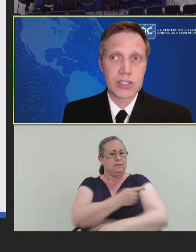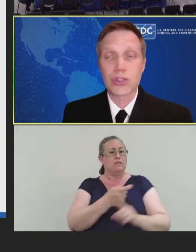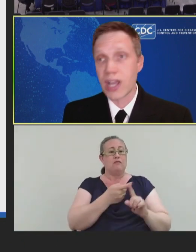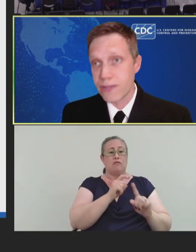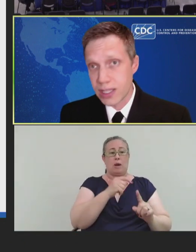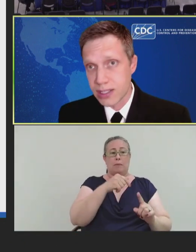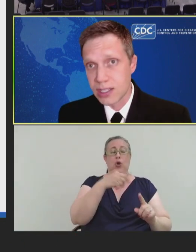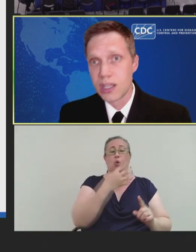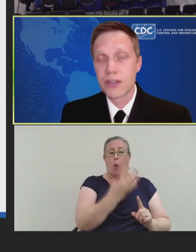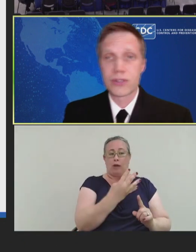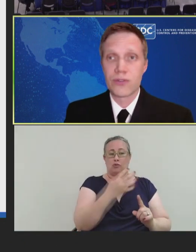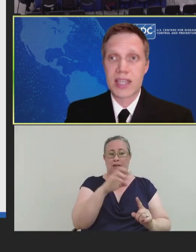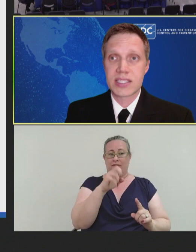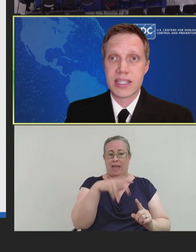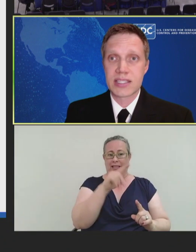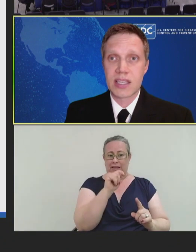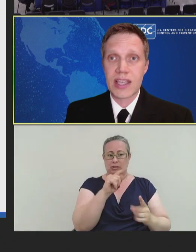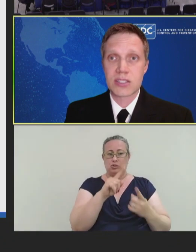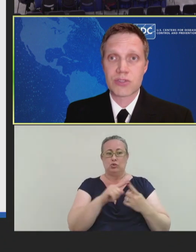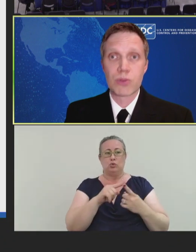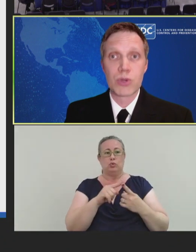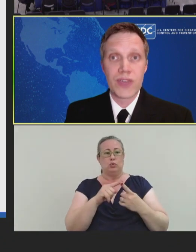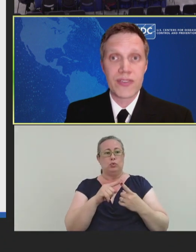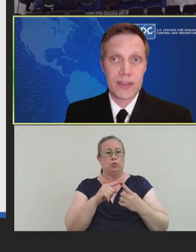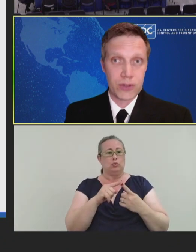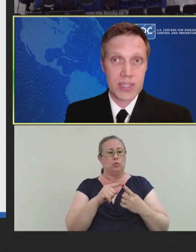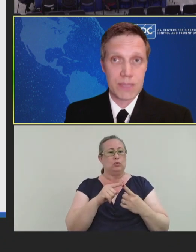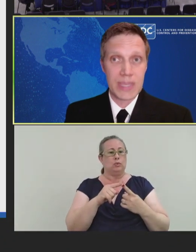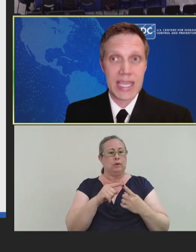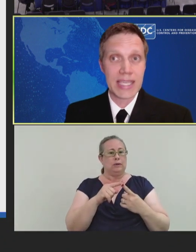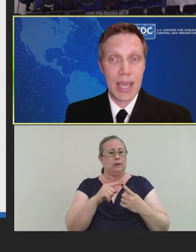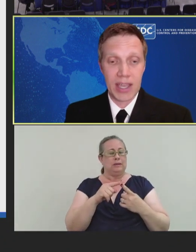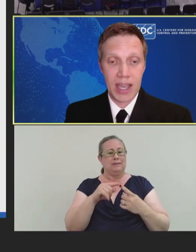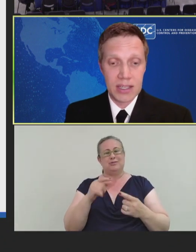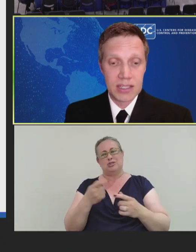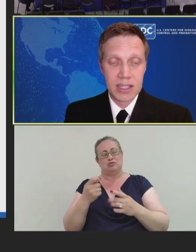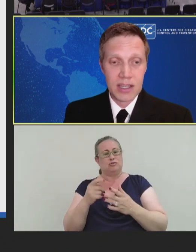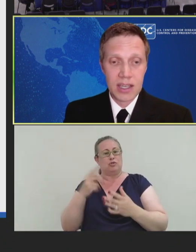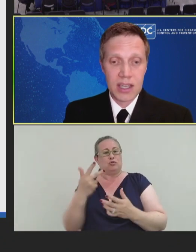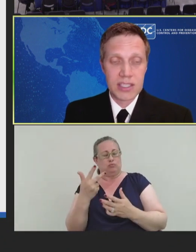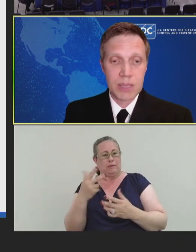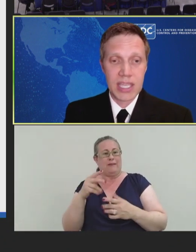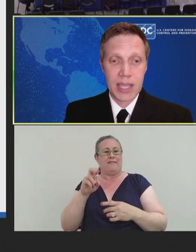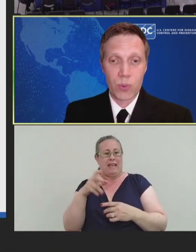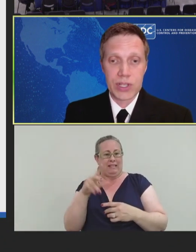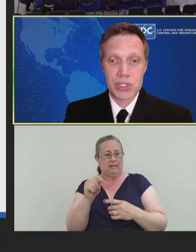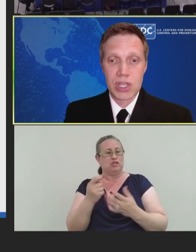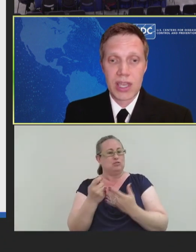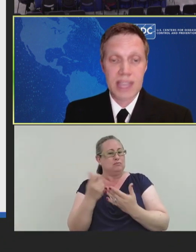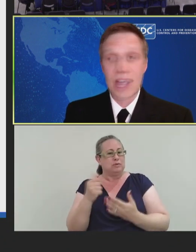trivalent flu vaccines. That's just removing the influenza B/Yamagata subtype, which has not been